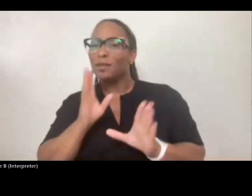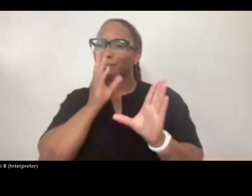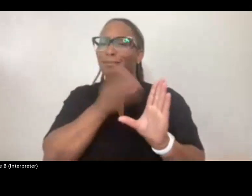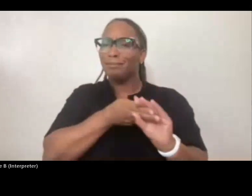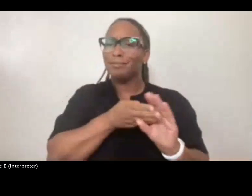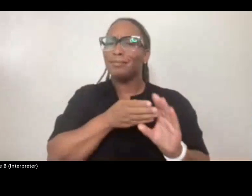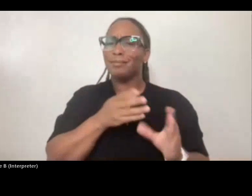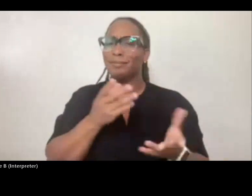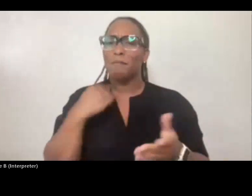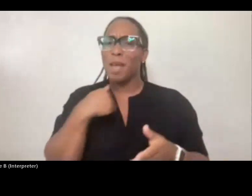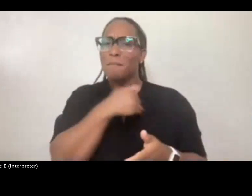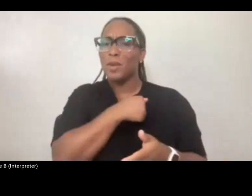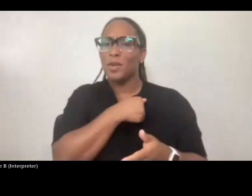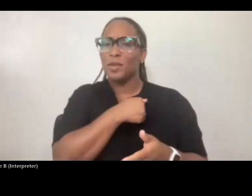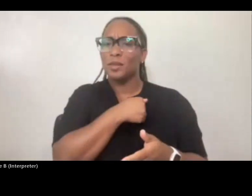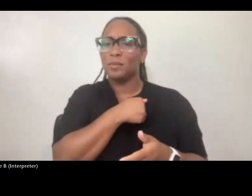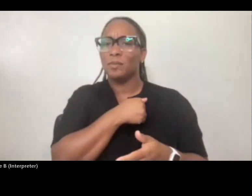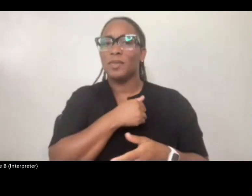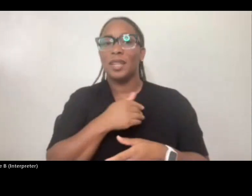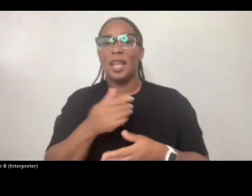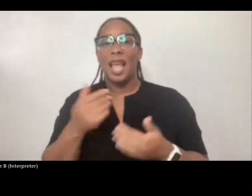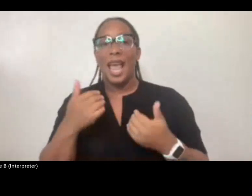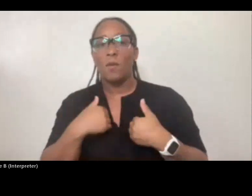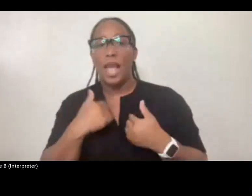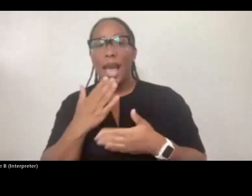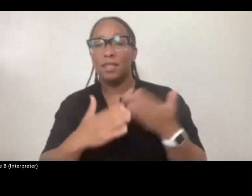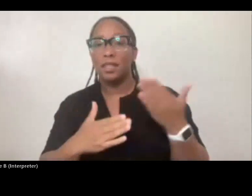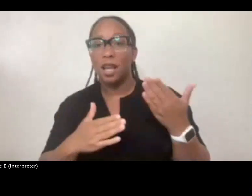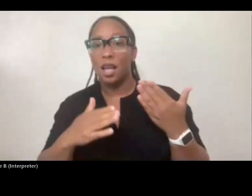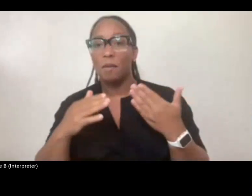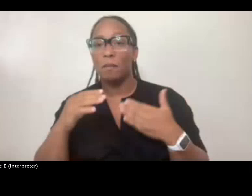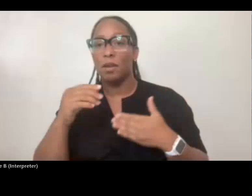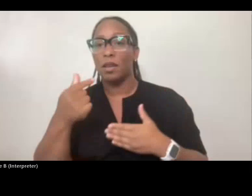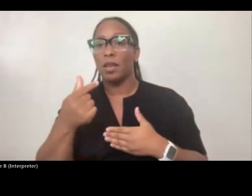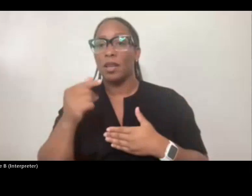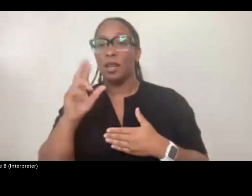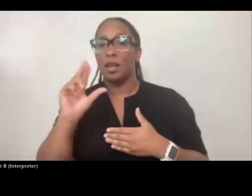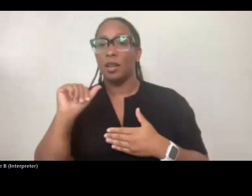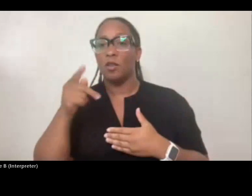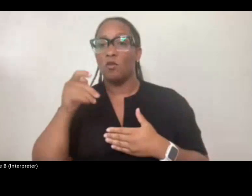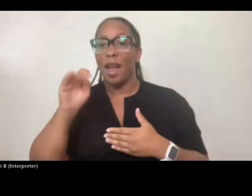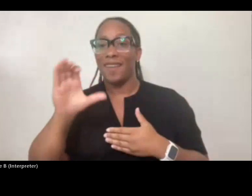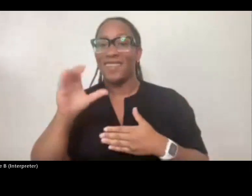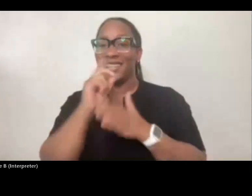We even have some some graphic designers and some some companies that are selling